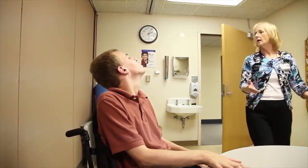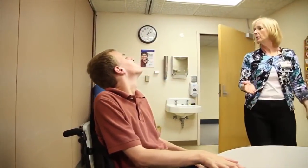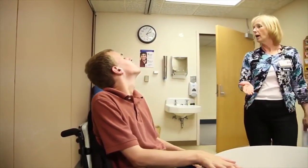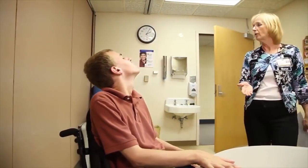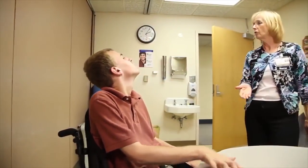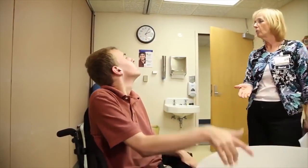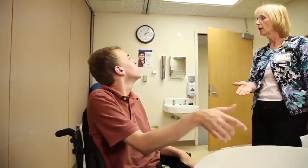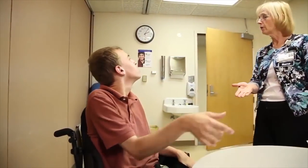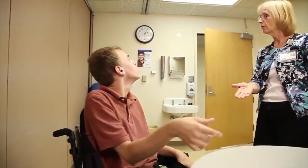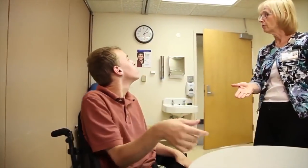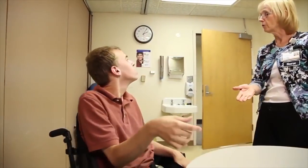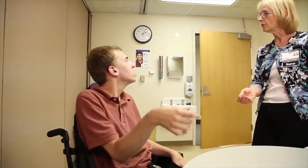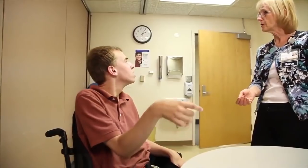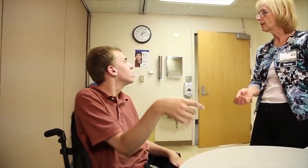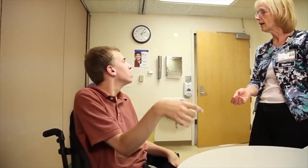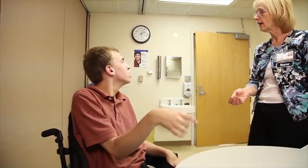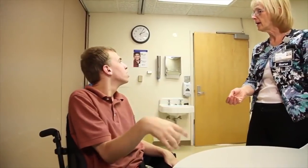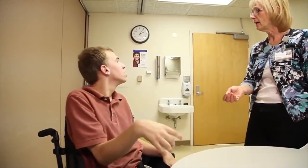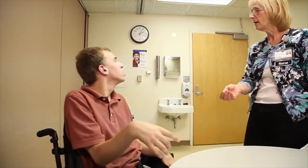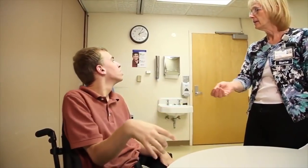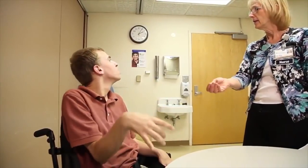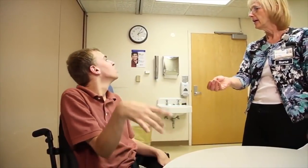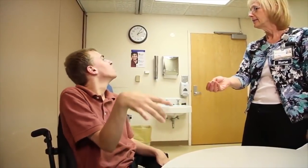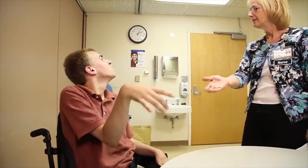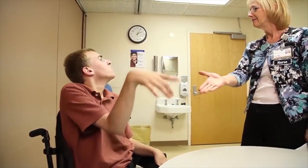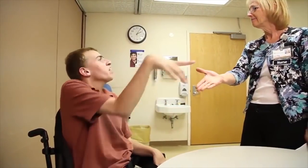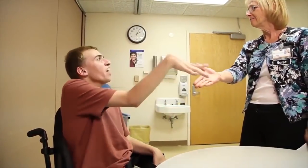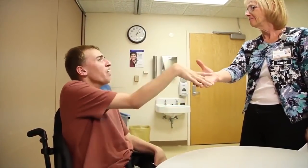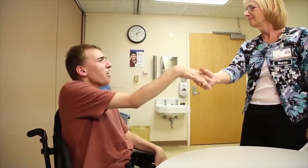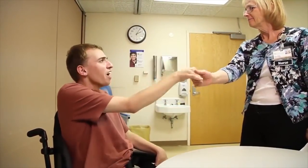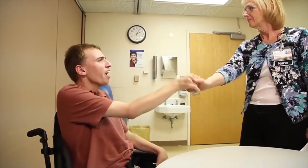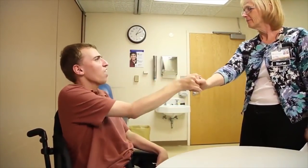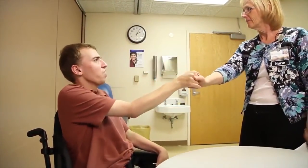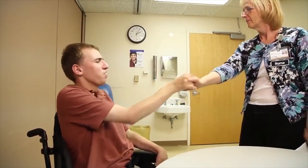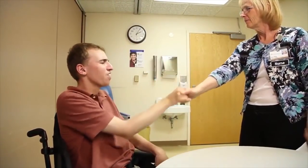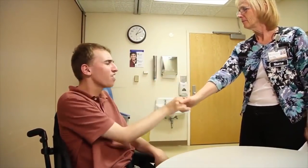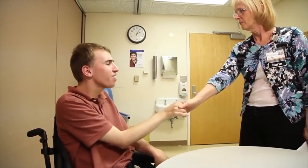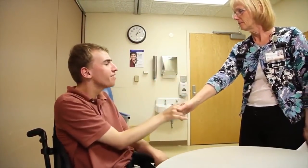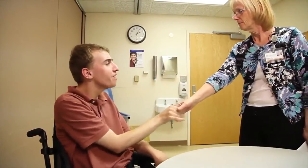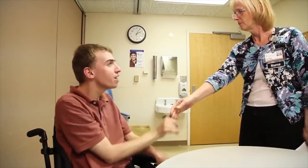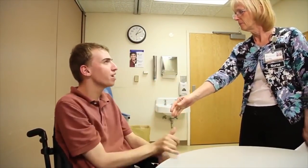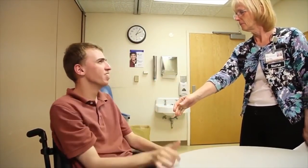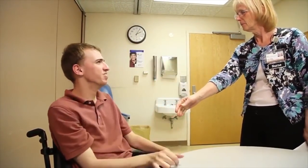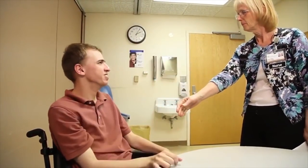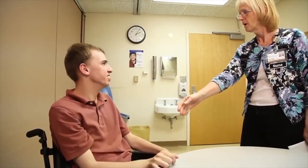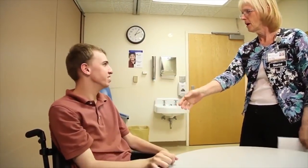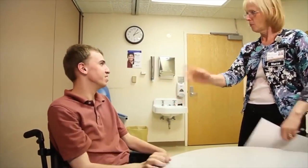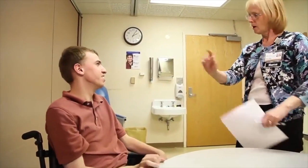I'm Dr. Miller's nurse today. Tyler: Oh, hi. It's good to meet you.